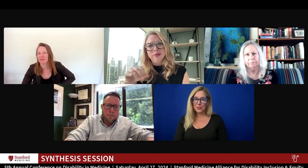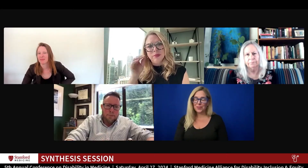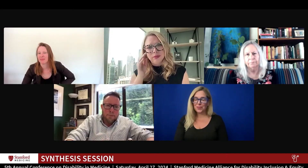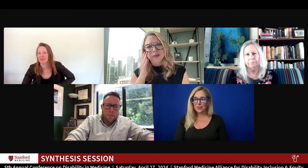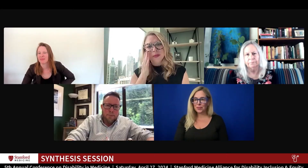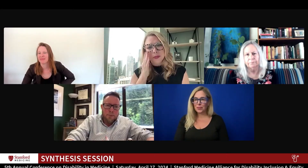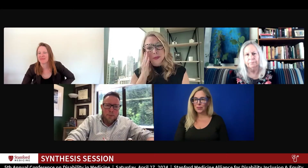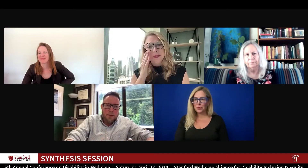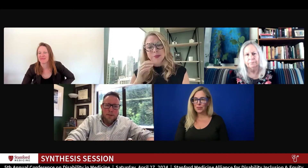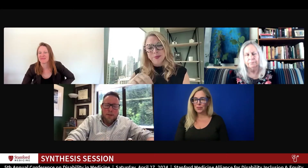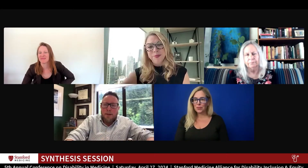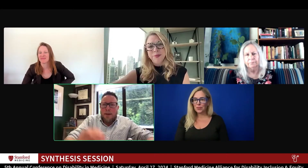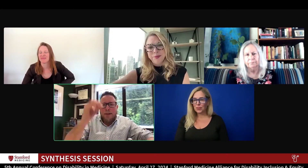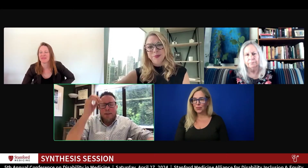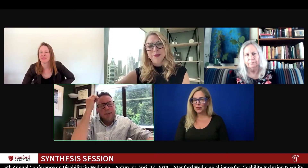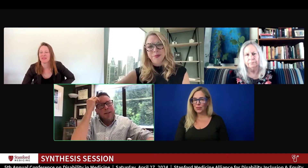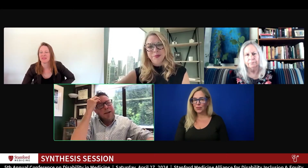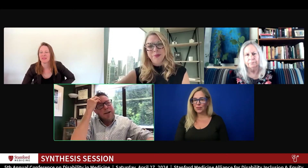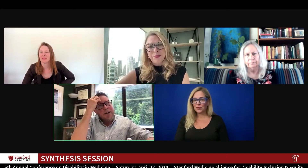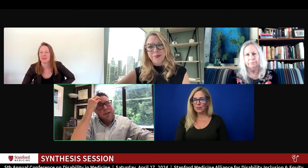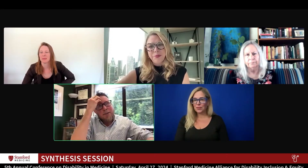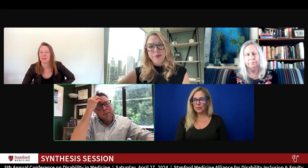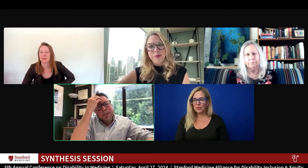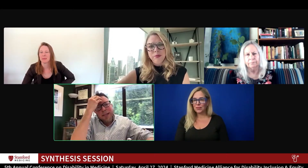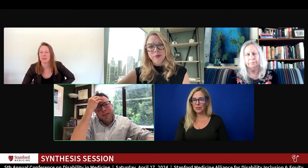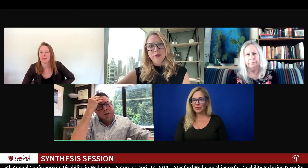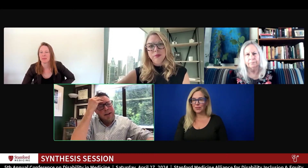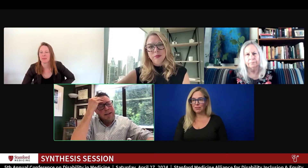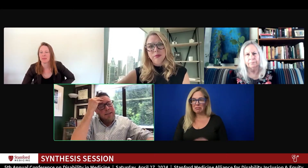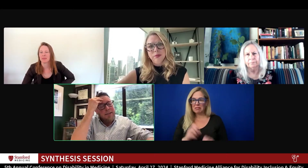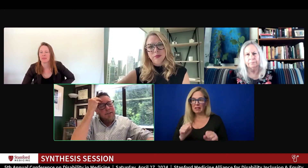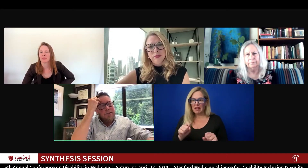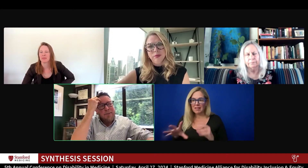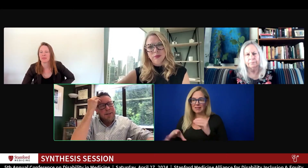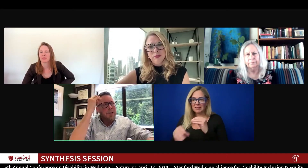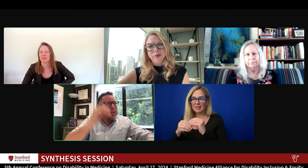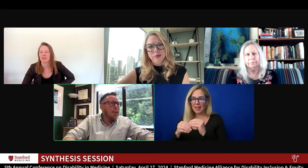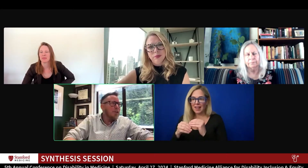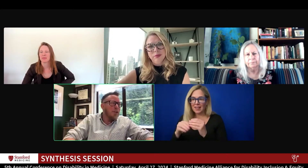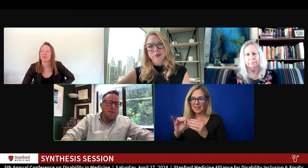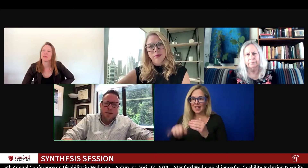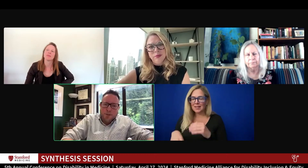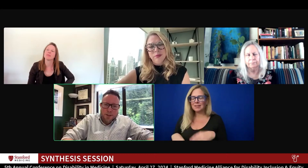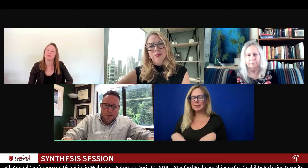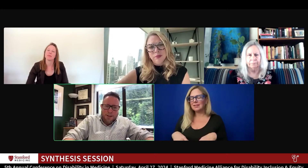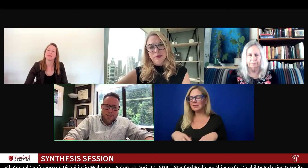Cam Whitley: I can speak a little bit to that. So my gosh, I agree with so much that